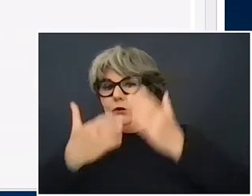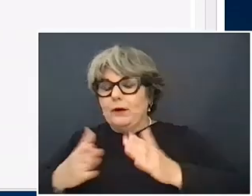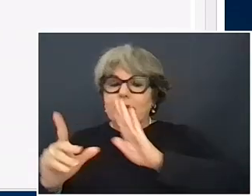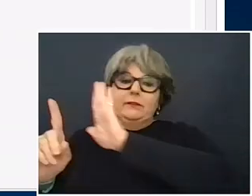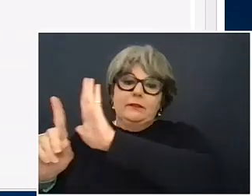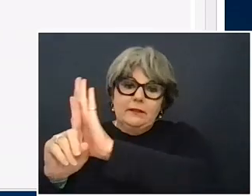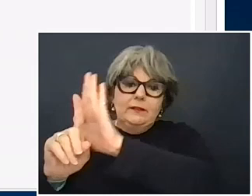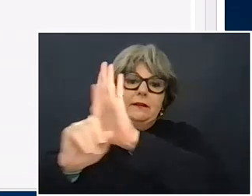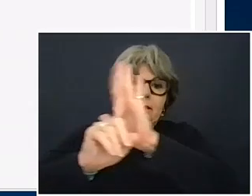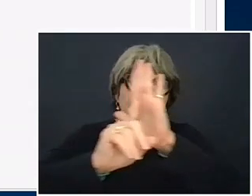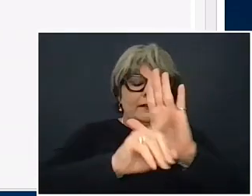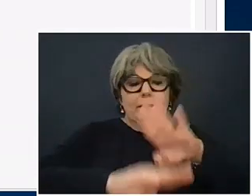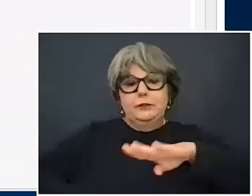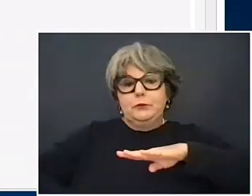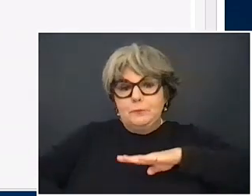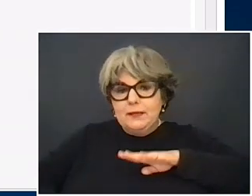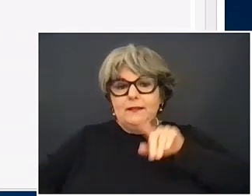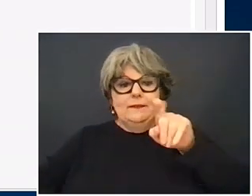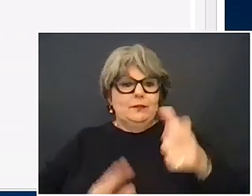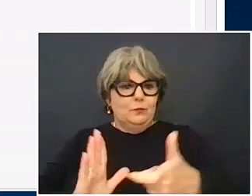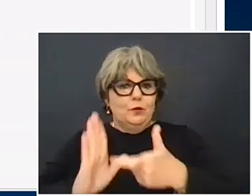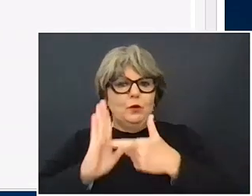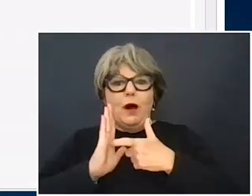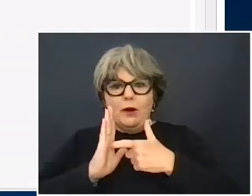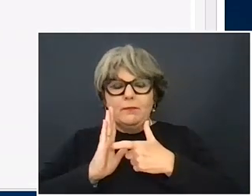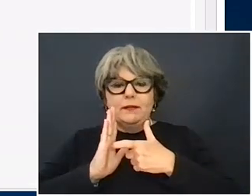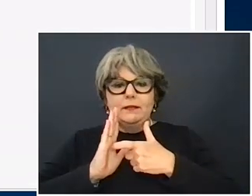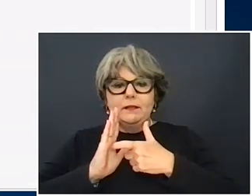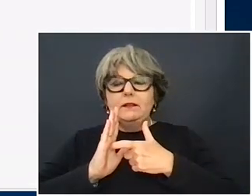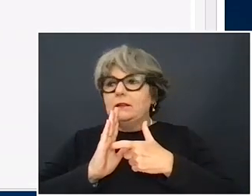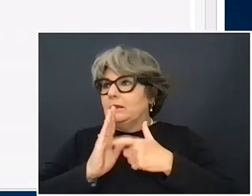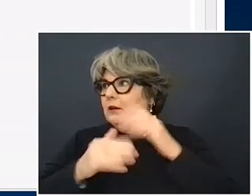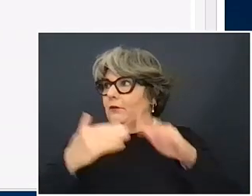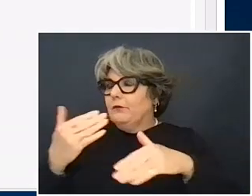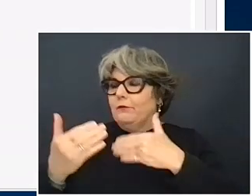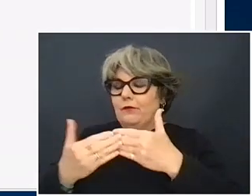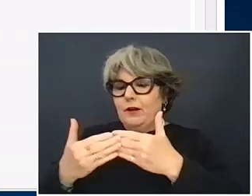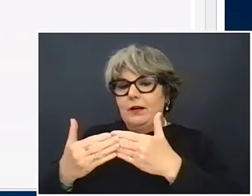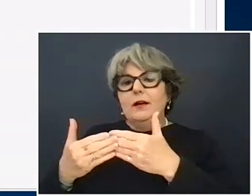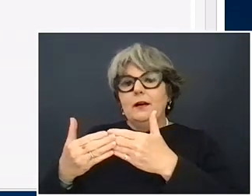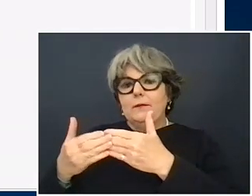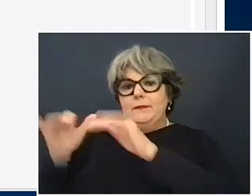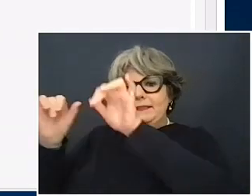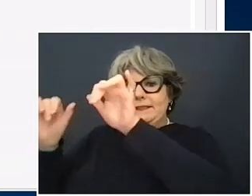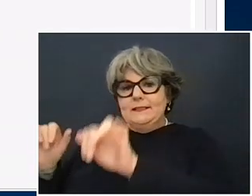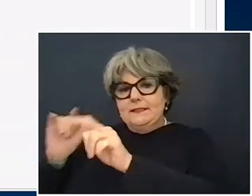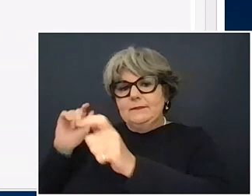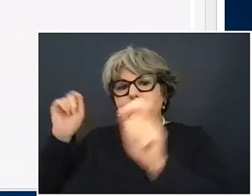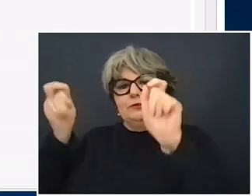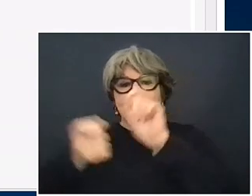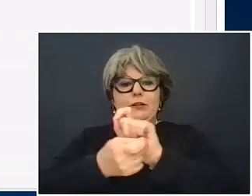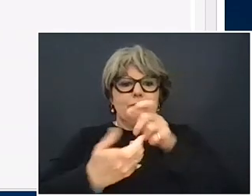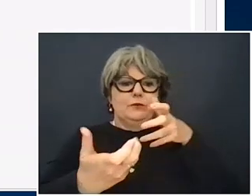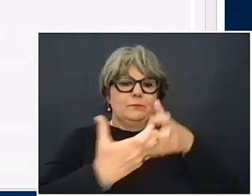to meet this, translating from what we had to give to the Department and then a user